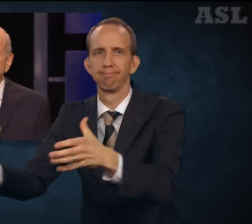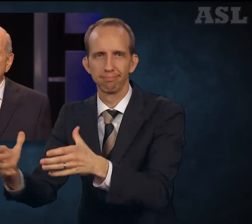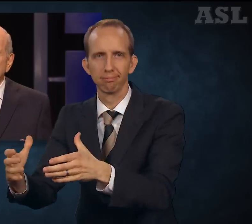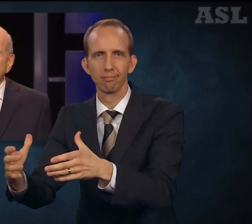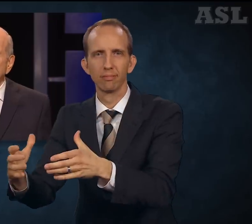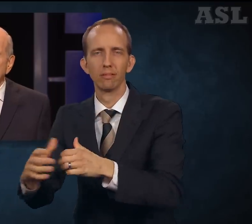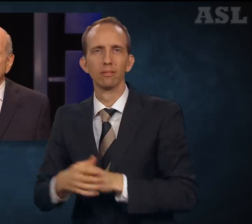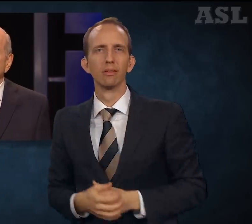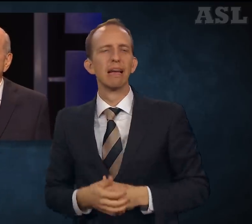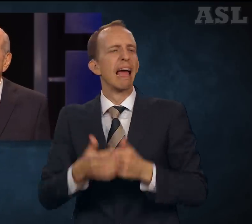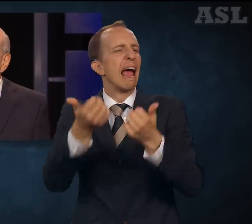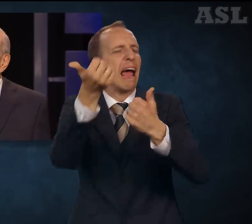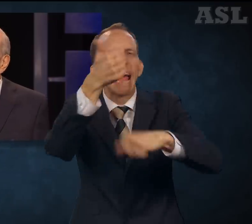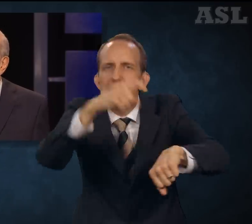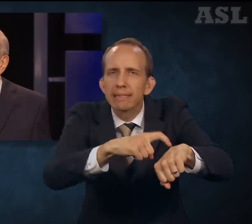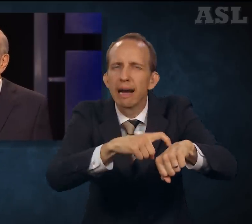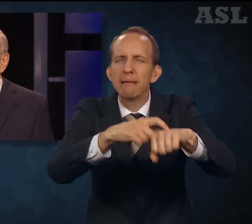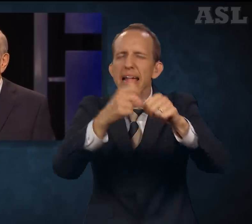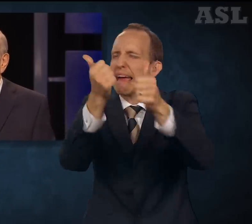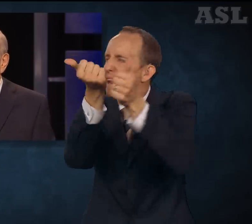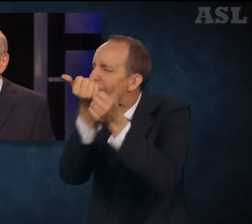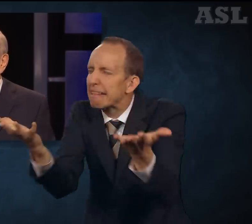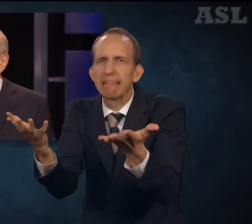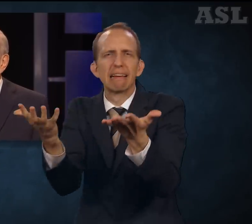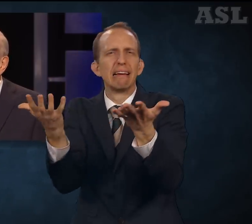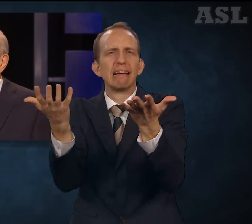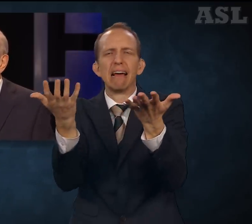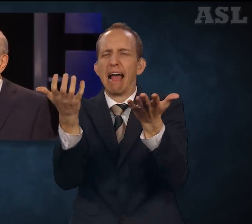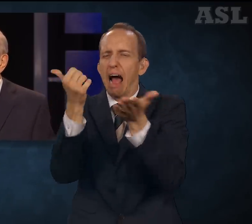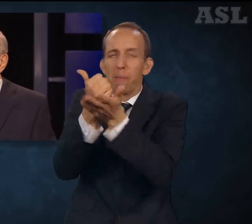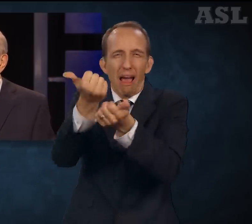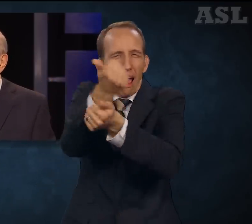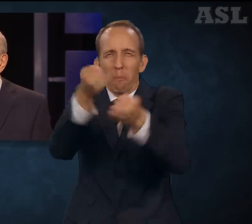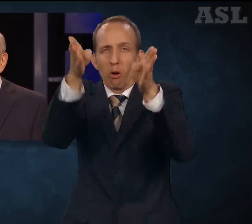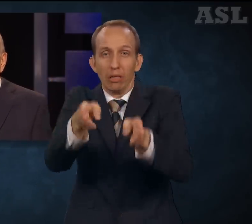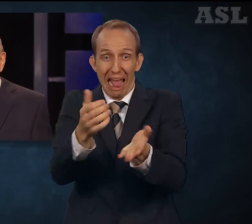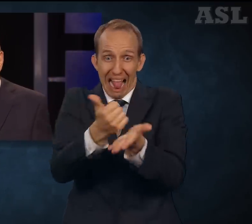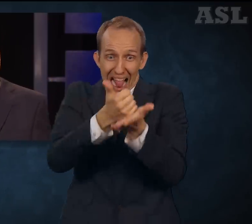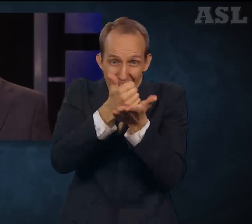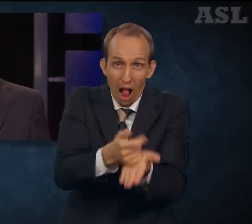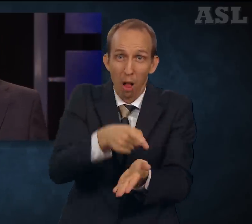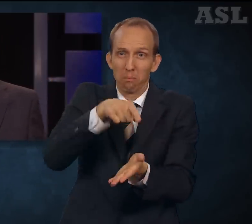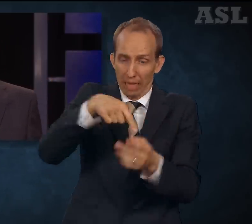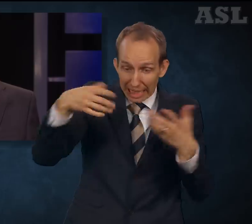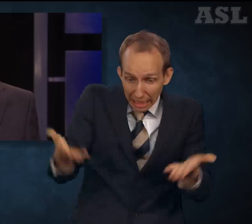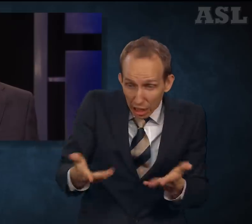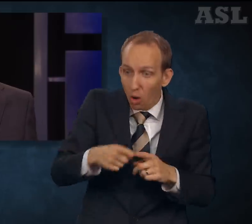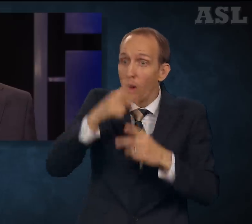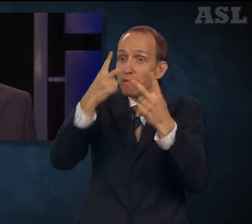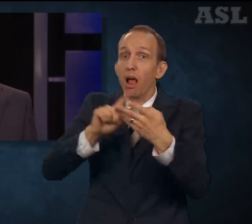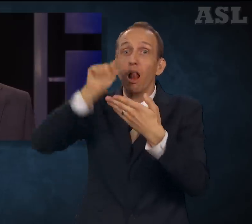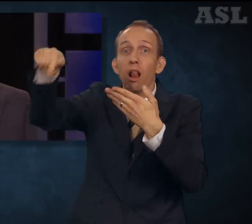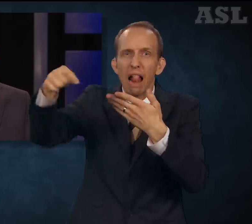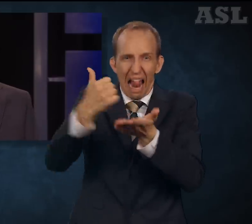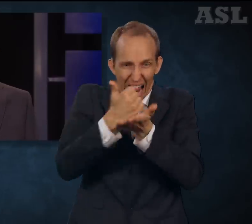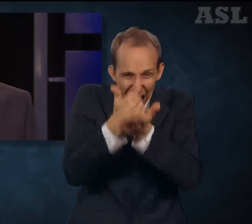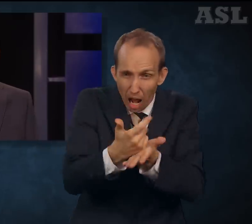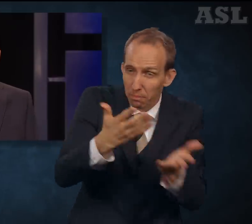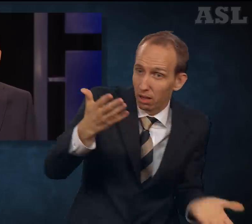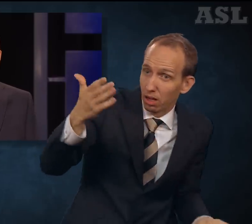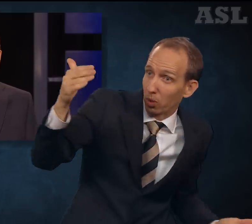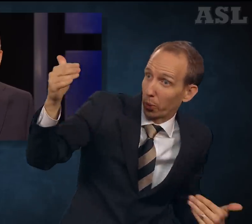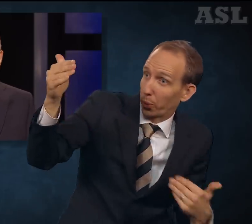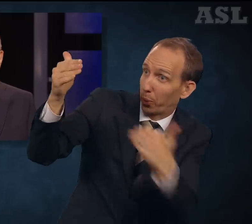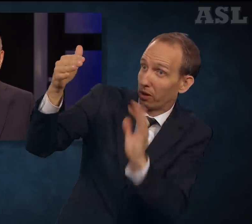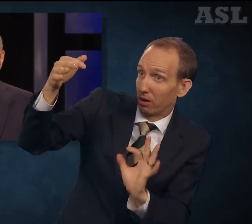ANYTIME YOU DO ANYTHING THAT